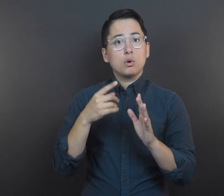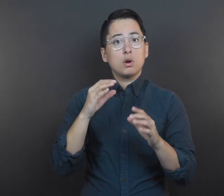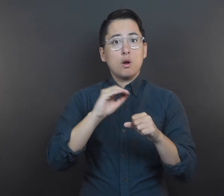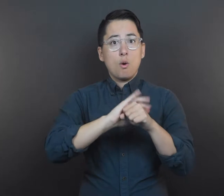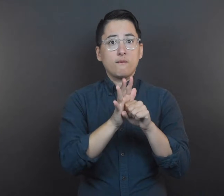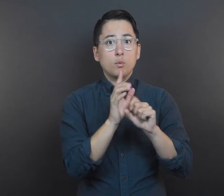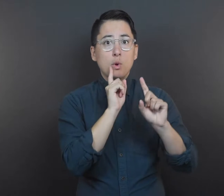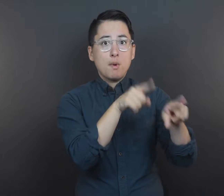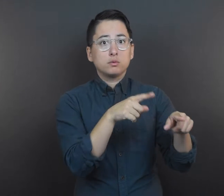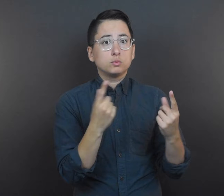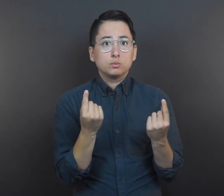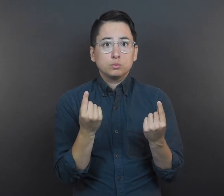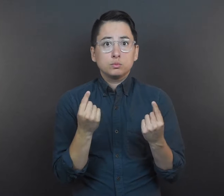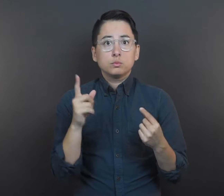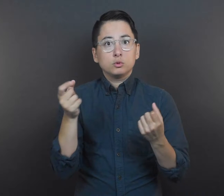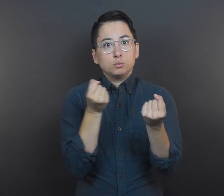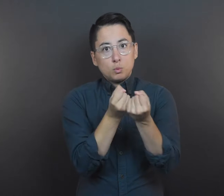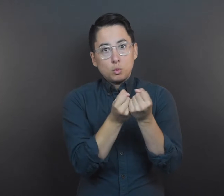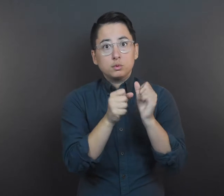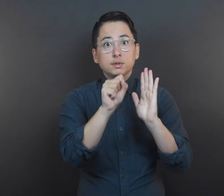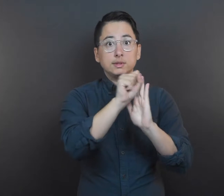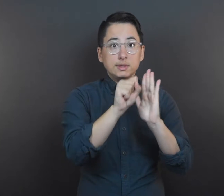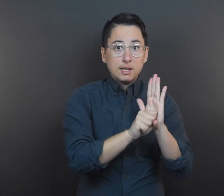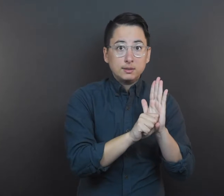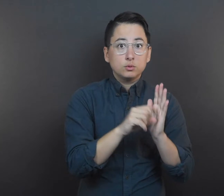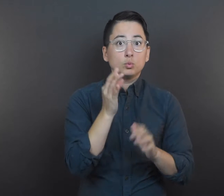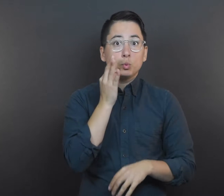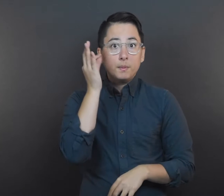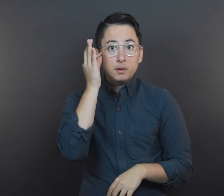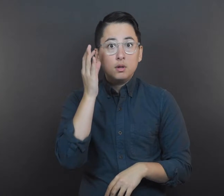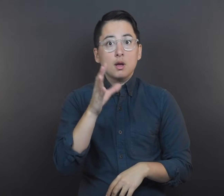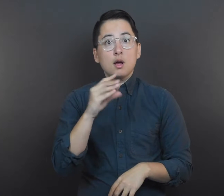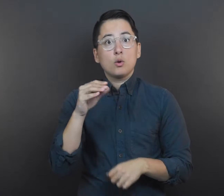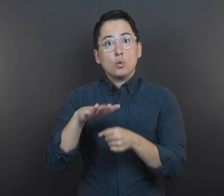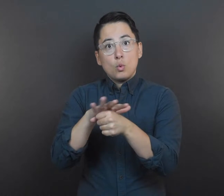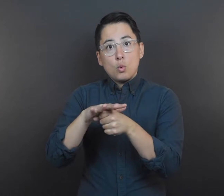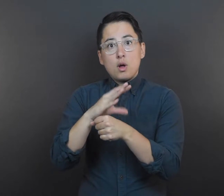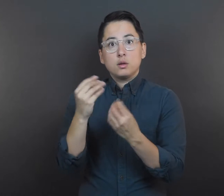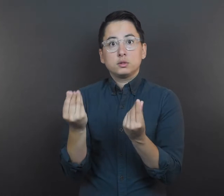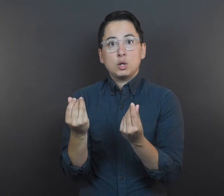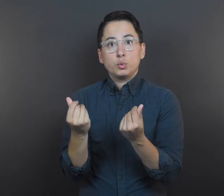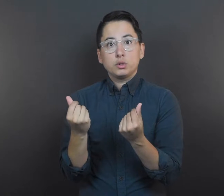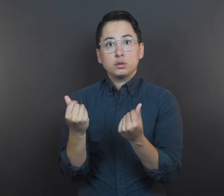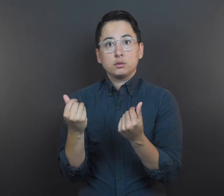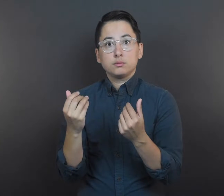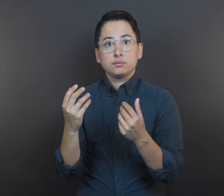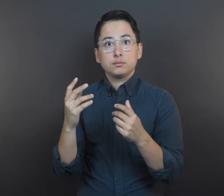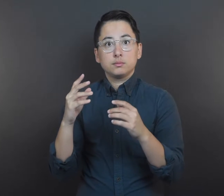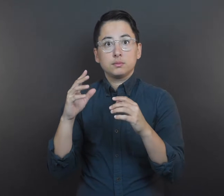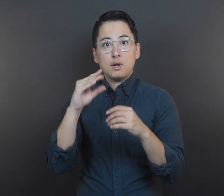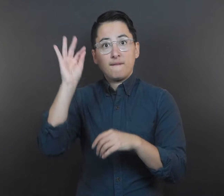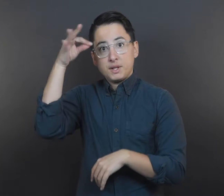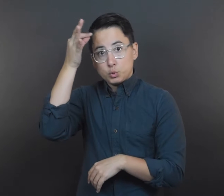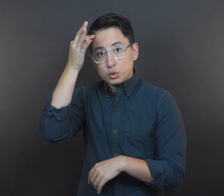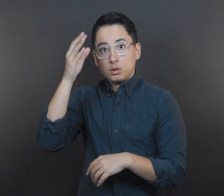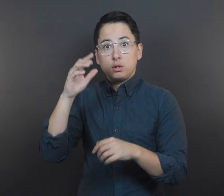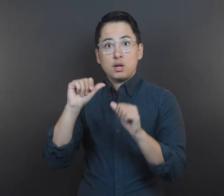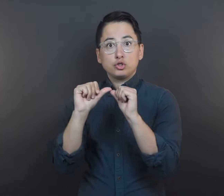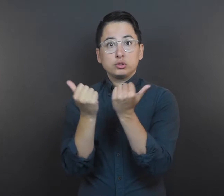Part of Dr. Ghai’s role in the COVID-19 response has been supporting state, tribal,